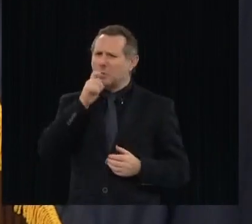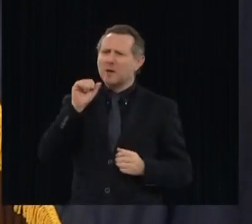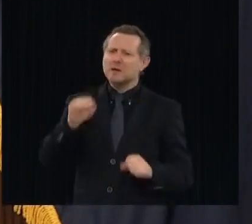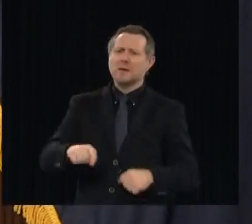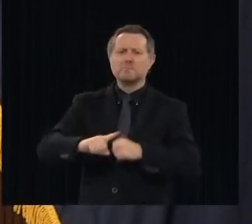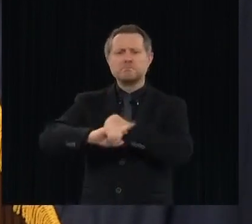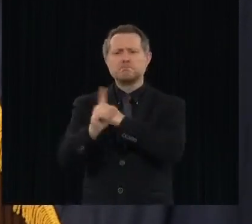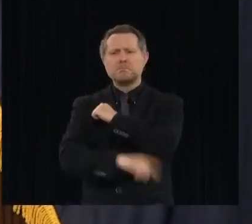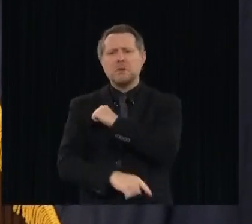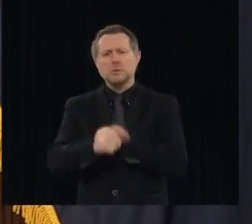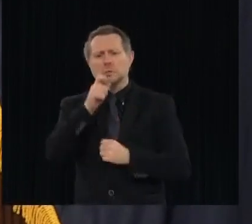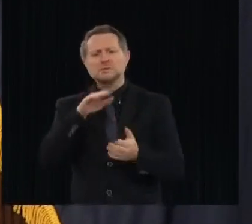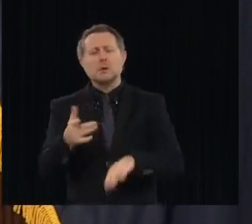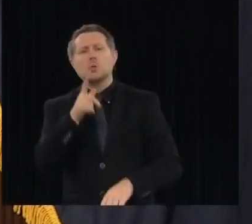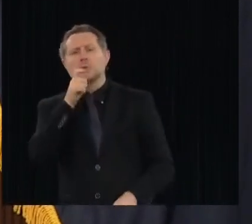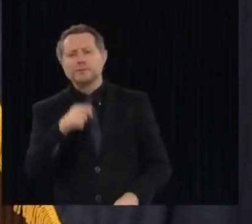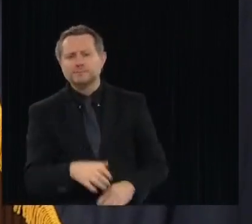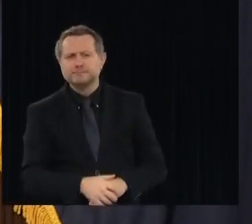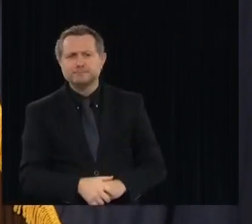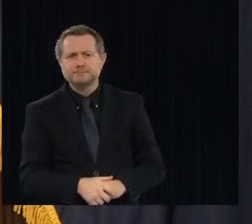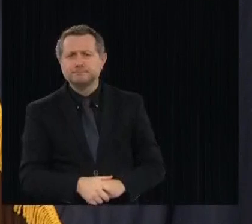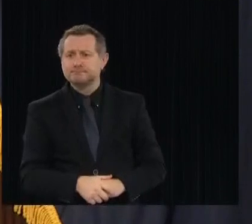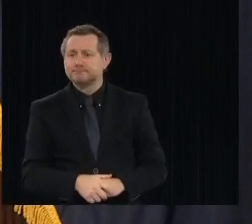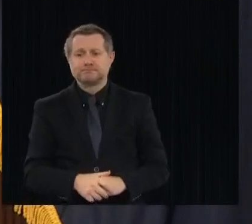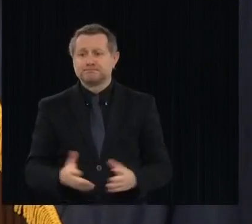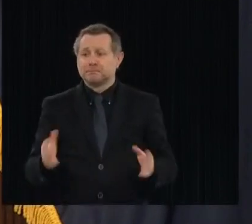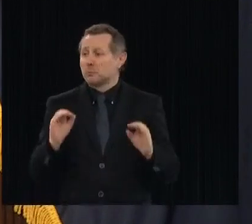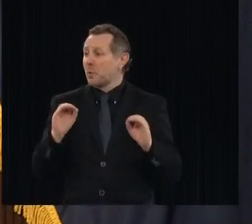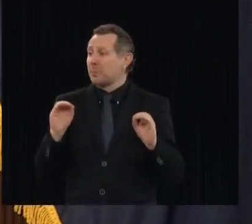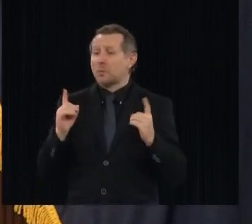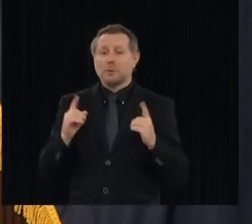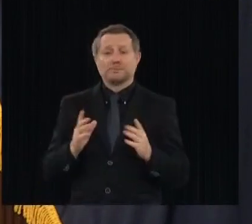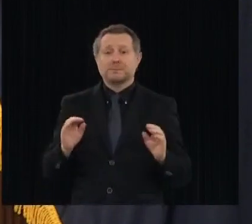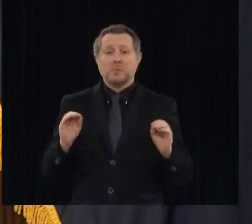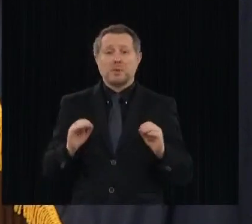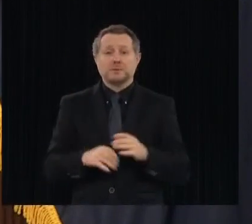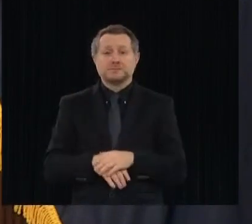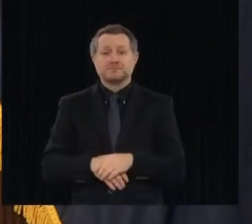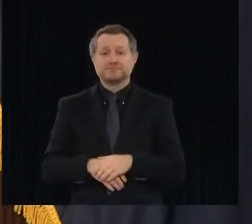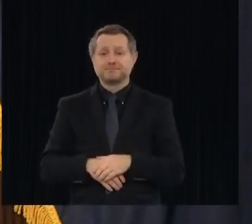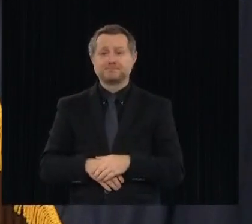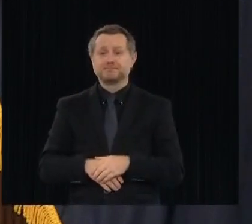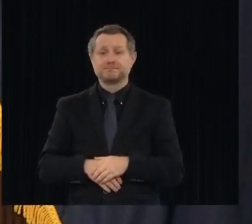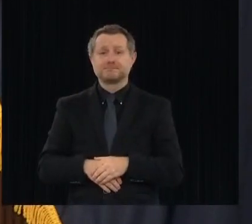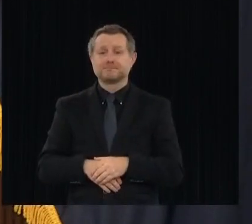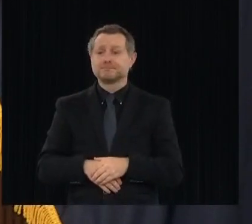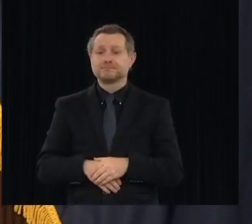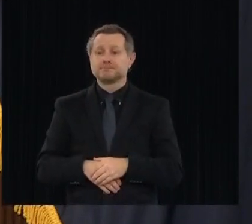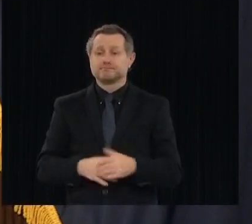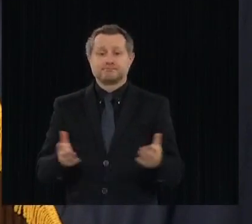WHAT IS JUSTICE?